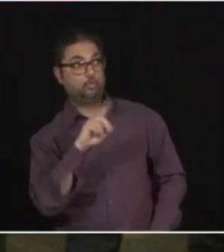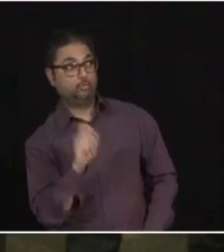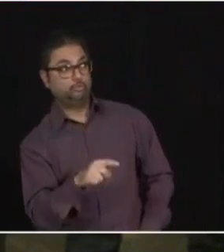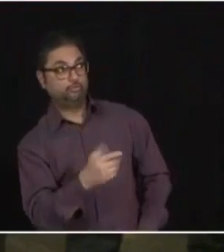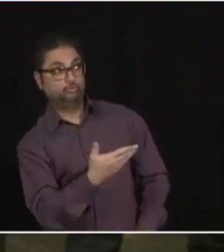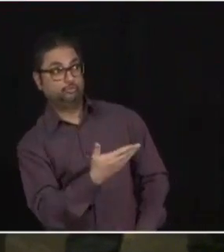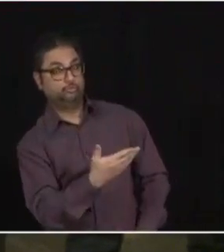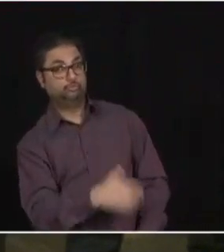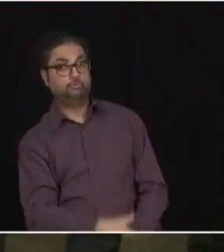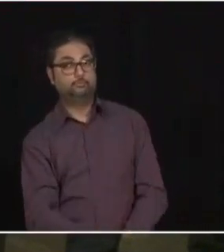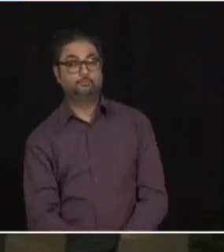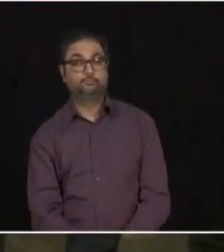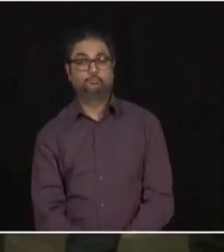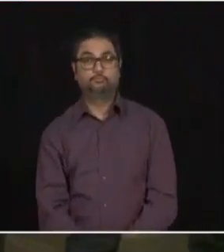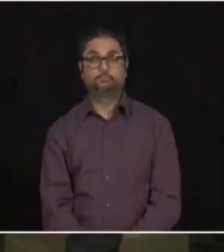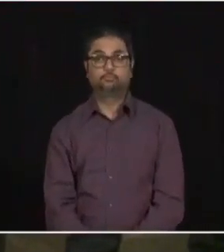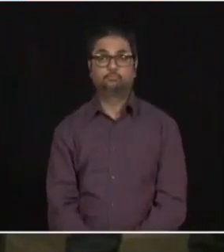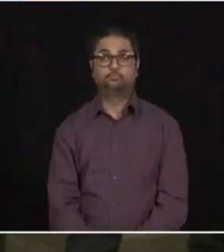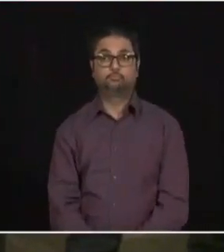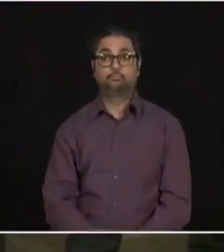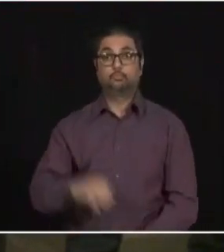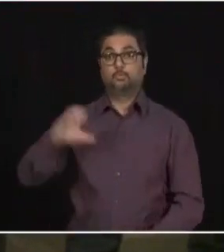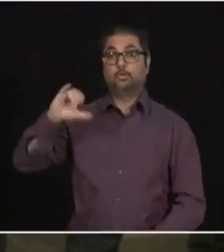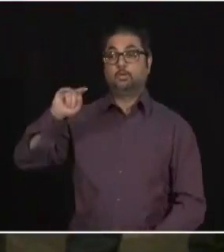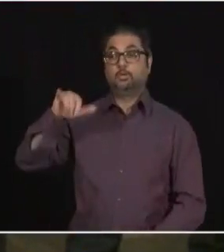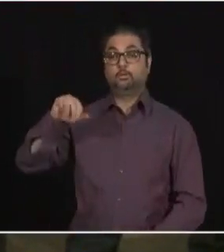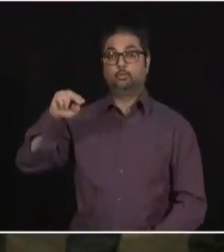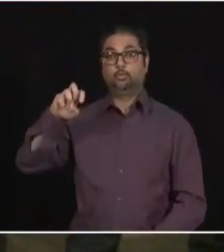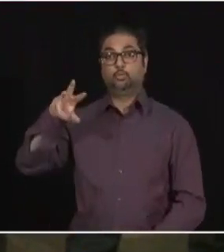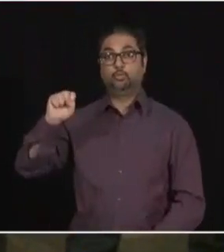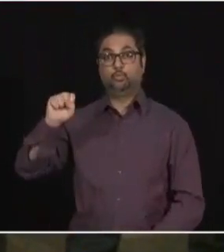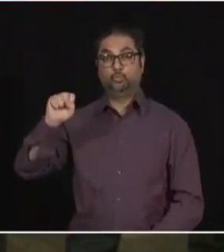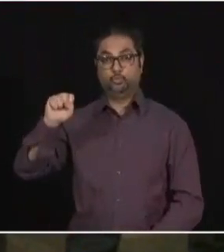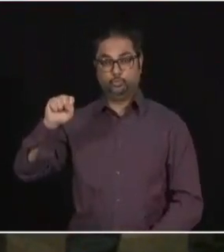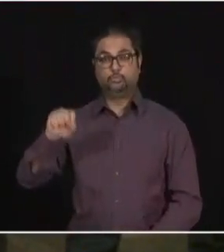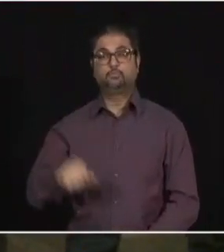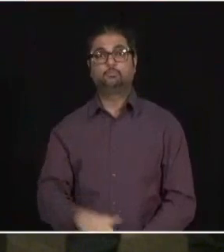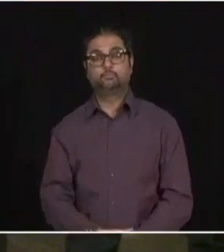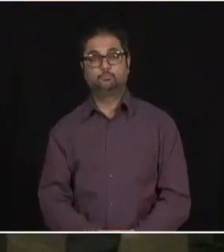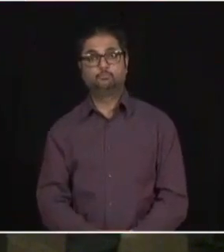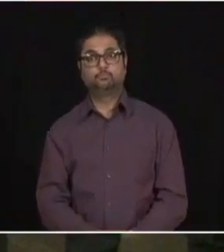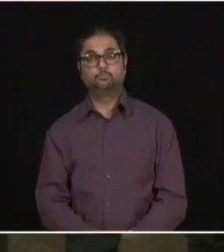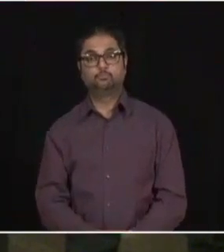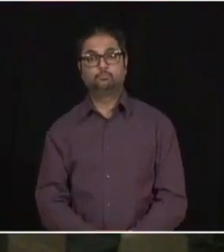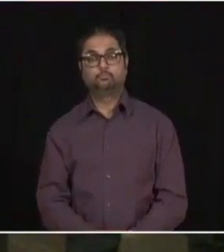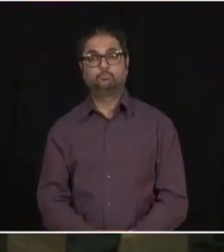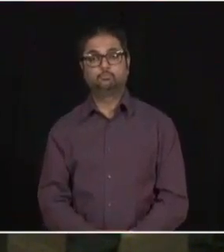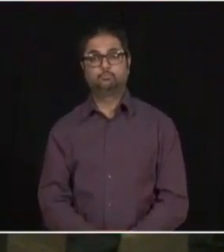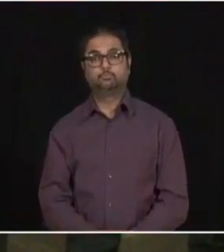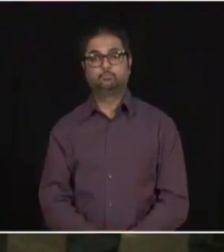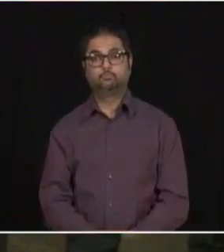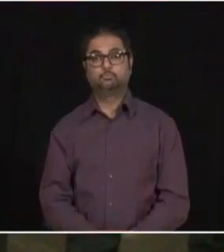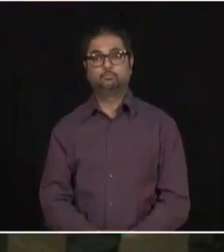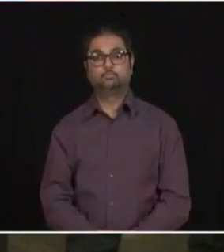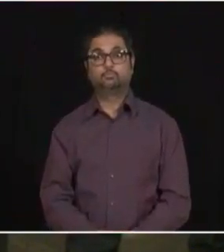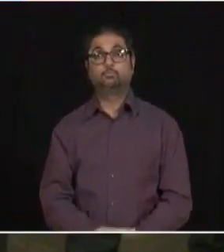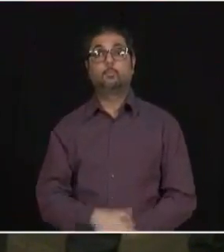Next question comes from Erica from city news. Thank you. My question is for Minister Elliott.